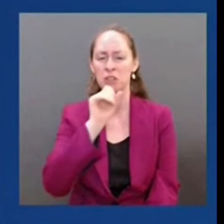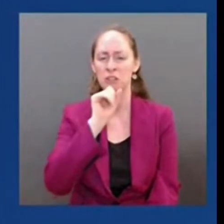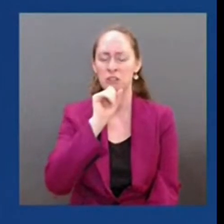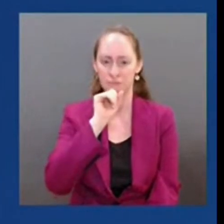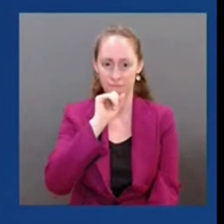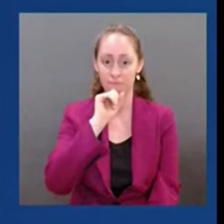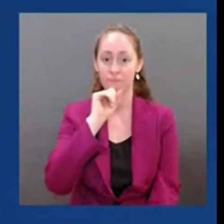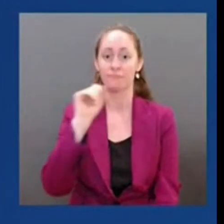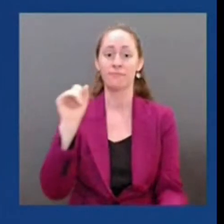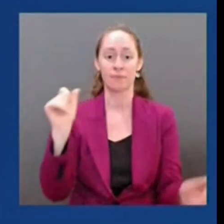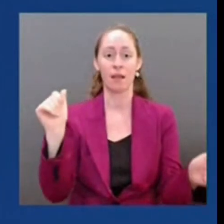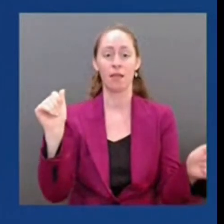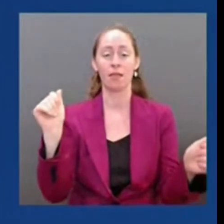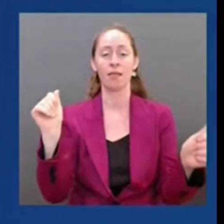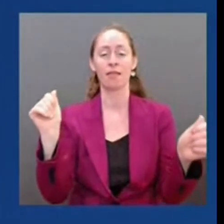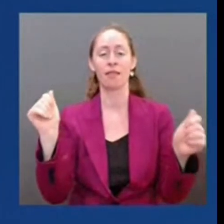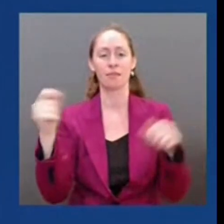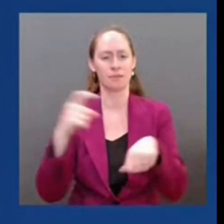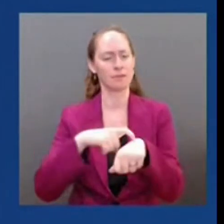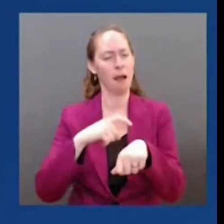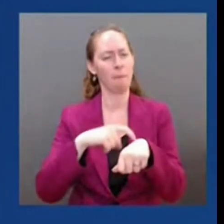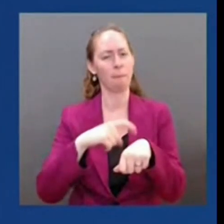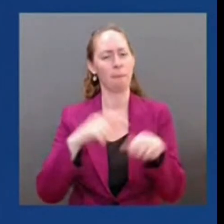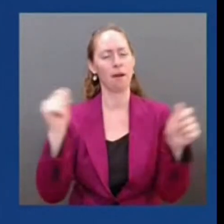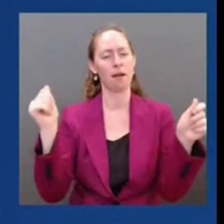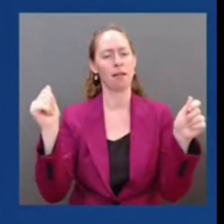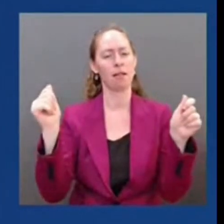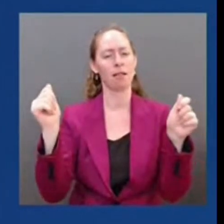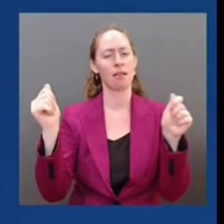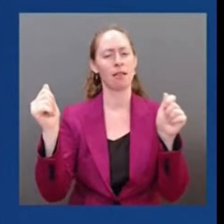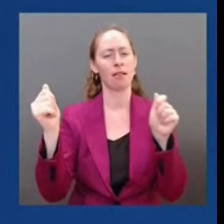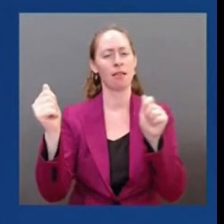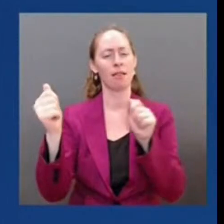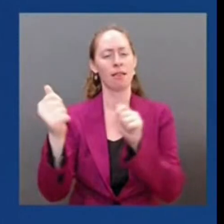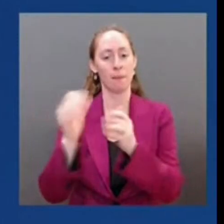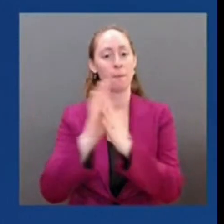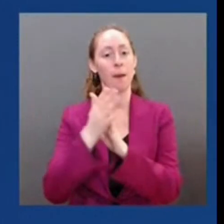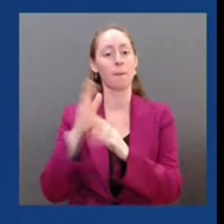ORANGE, GRADUALLY OVER TIME,